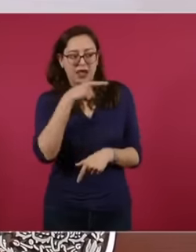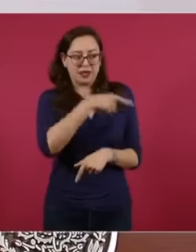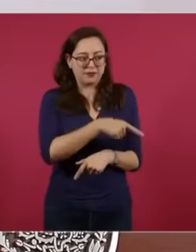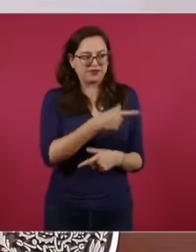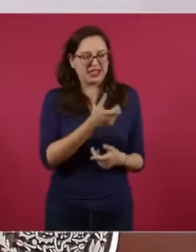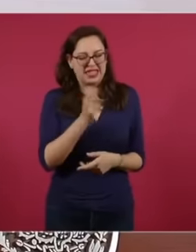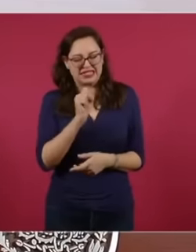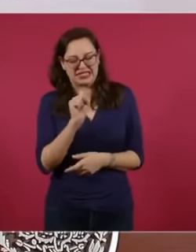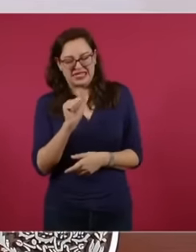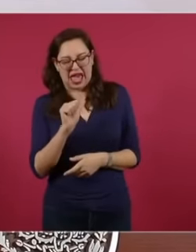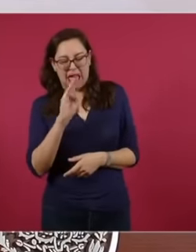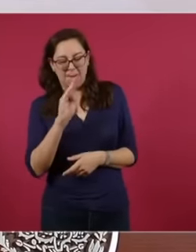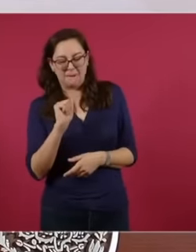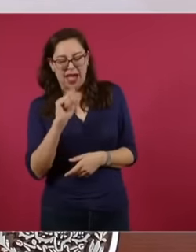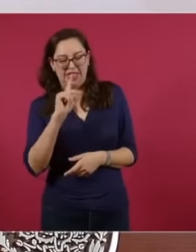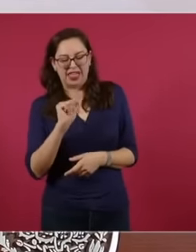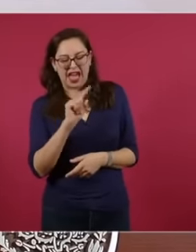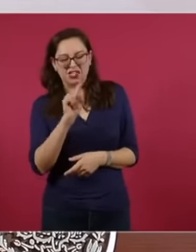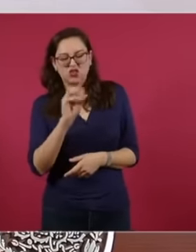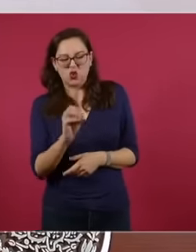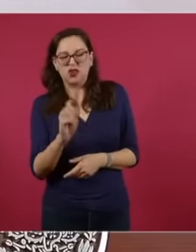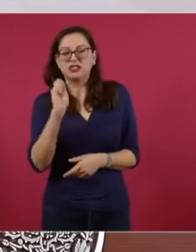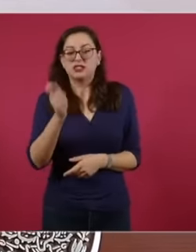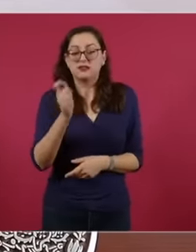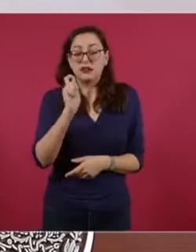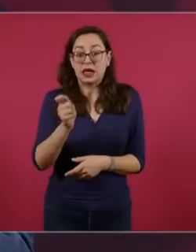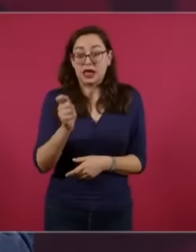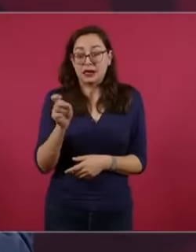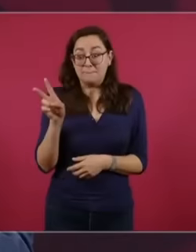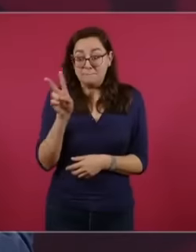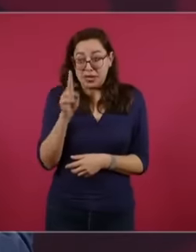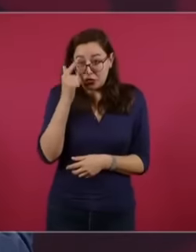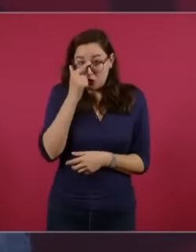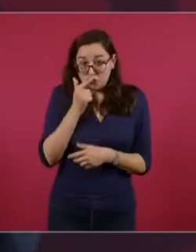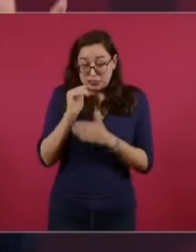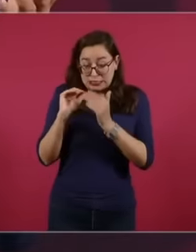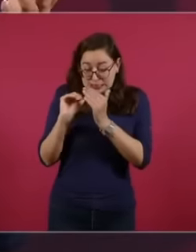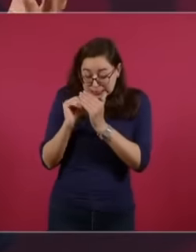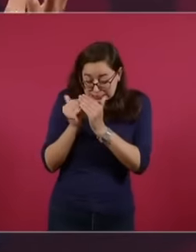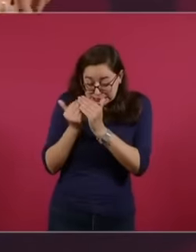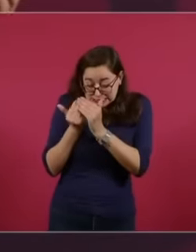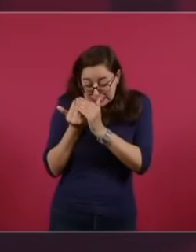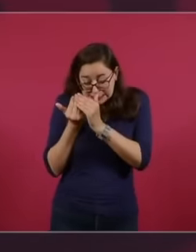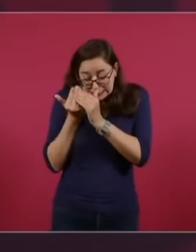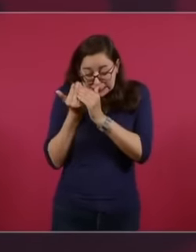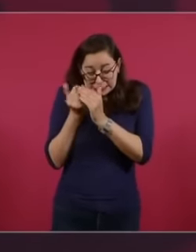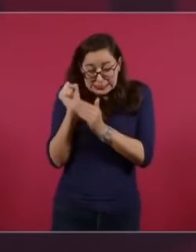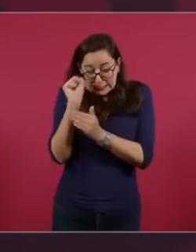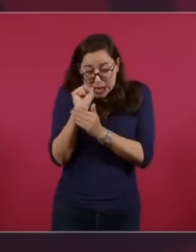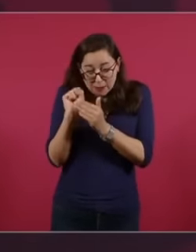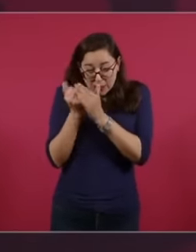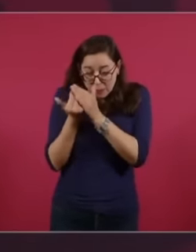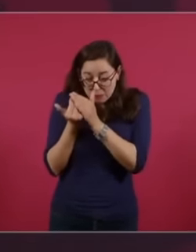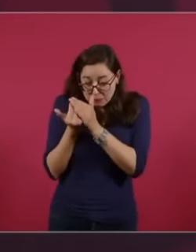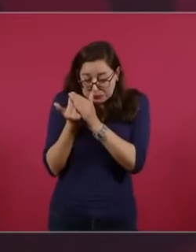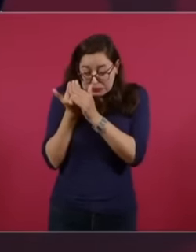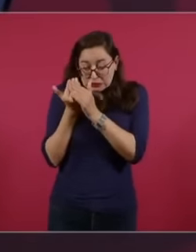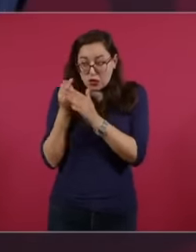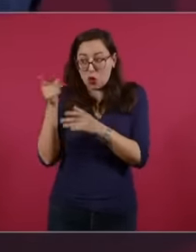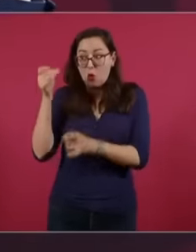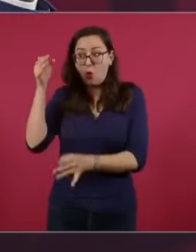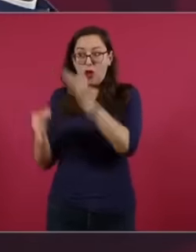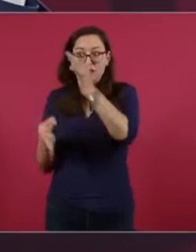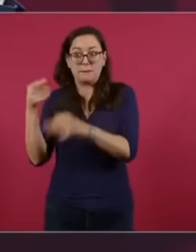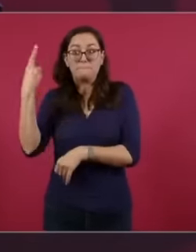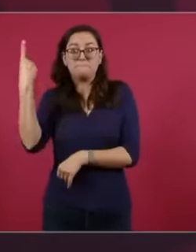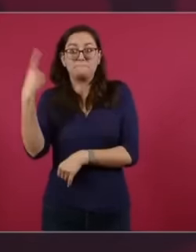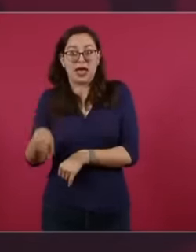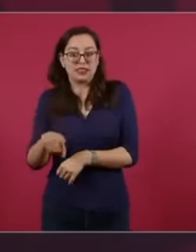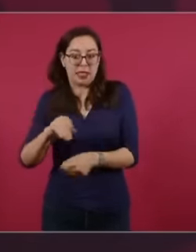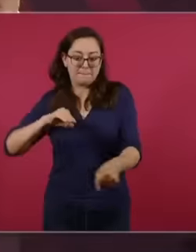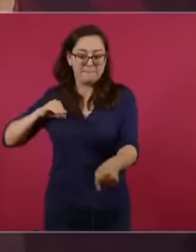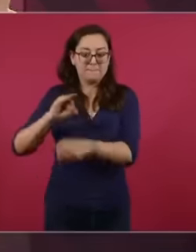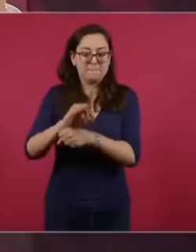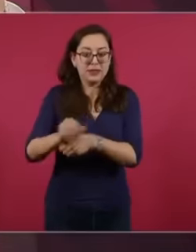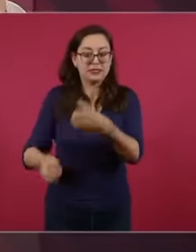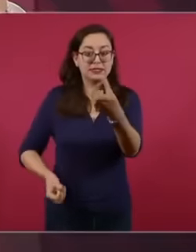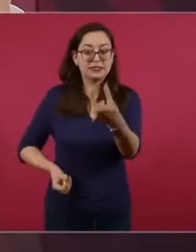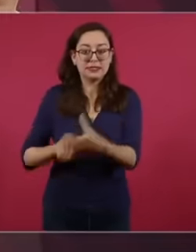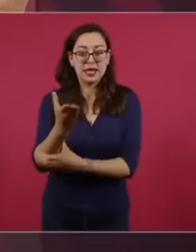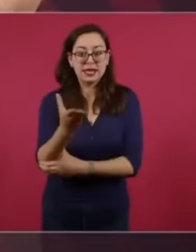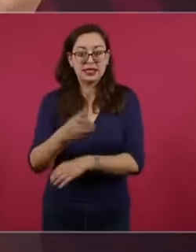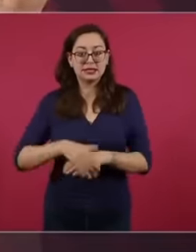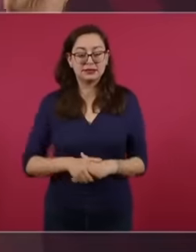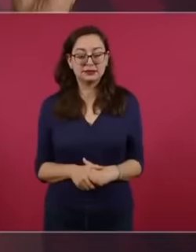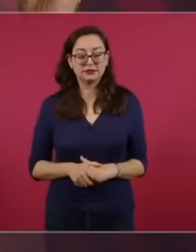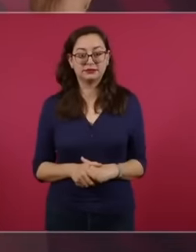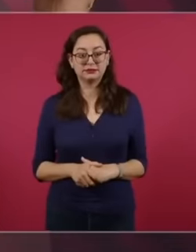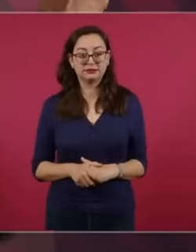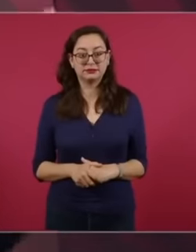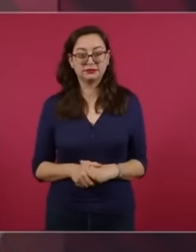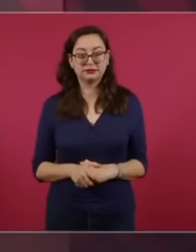good Sabadazo is released and the news reaches you United States